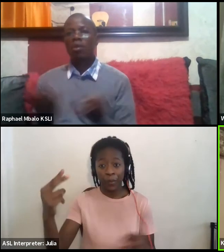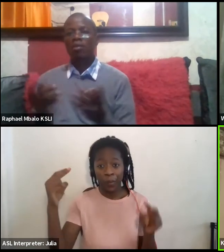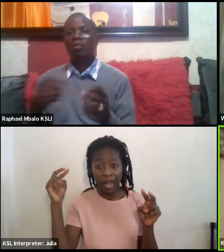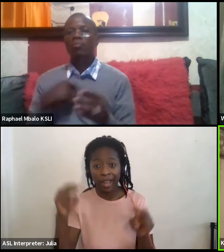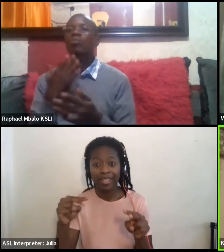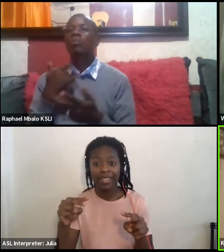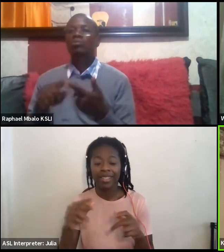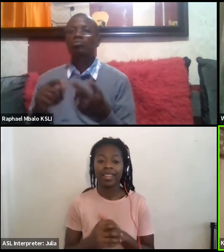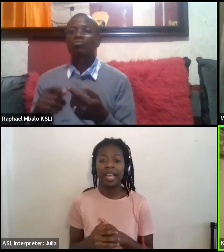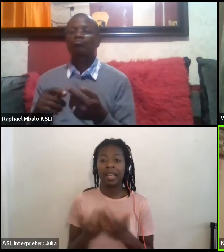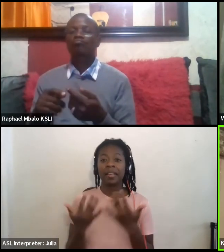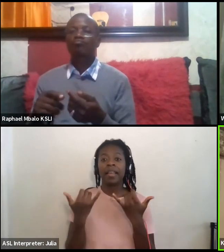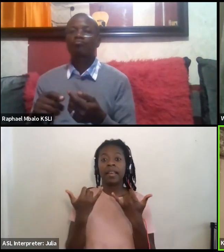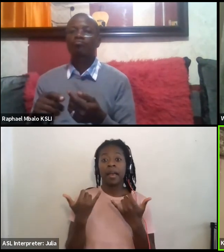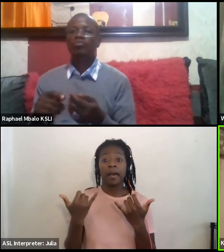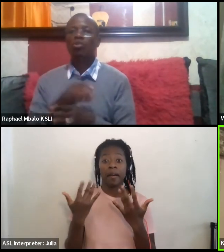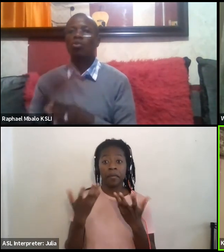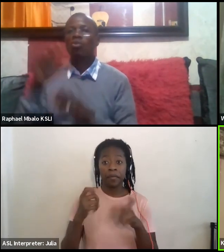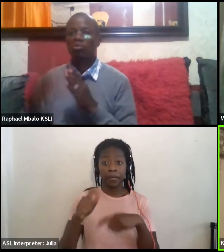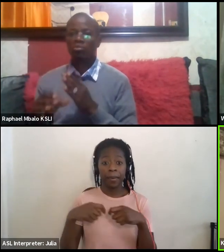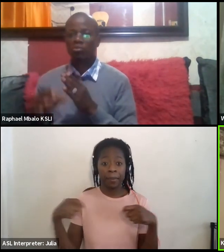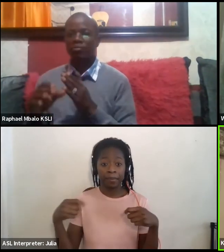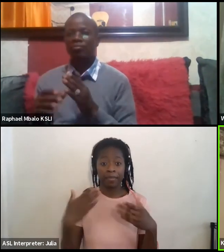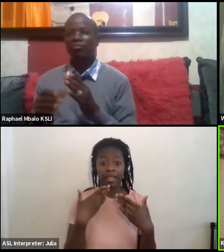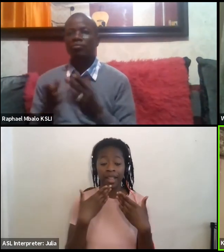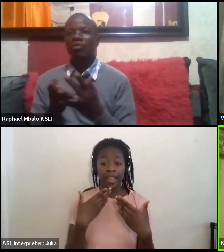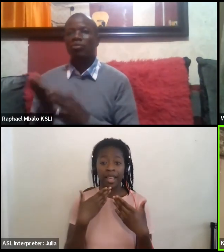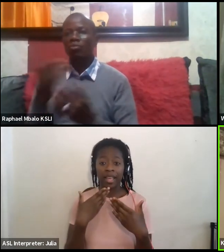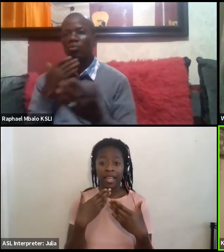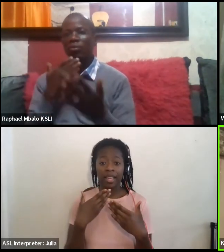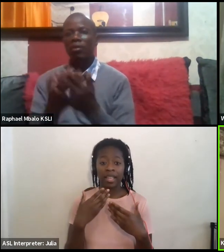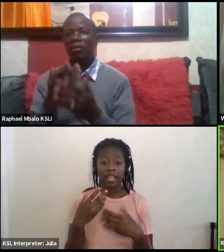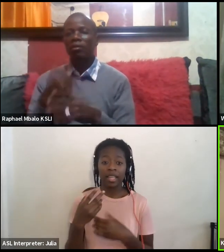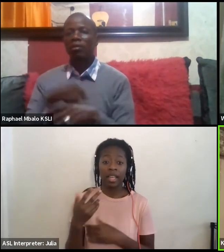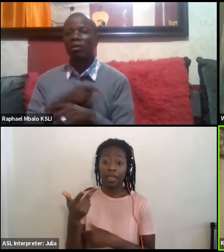by thanking our three sign language interpreters.